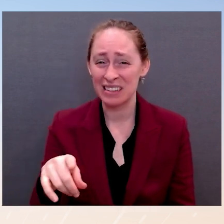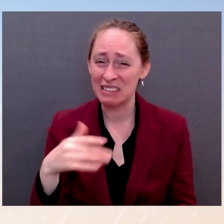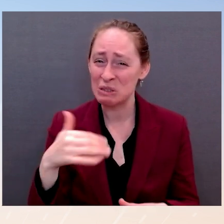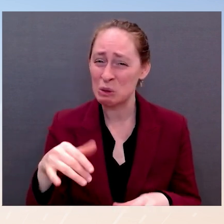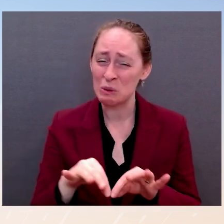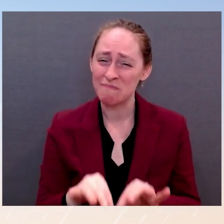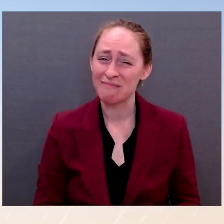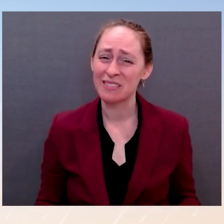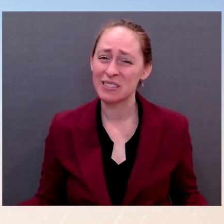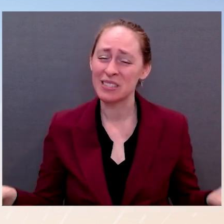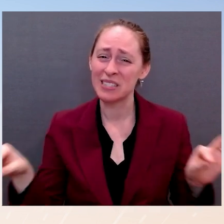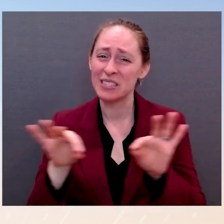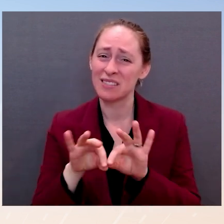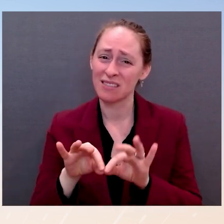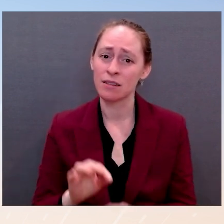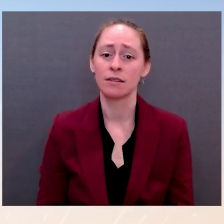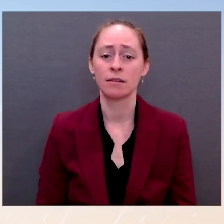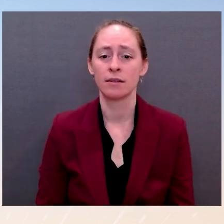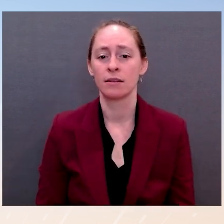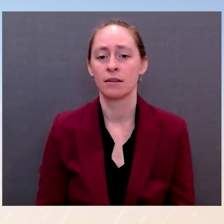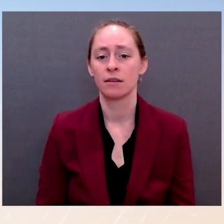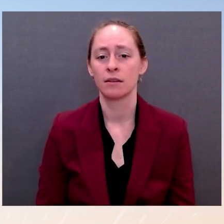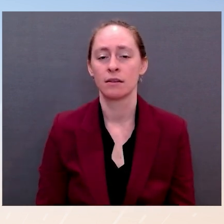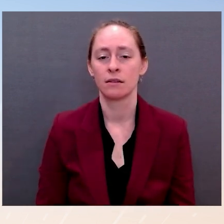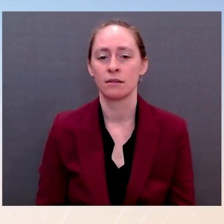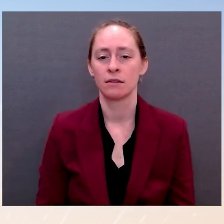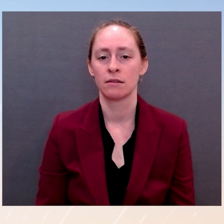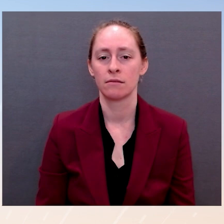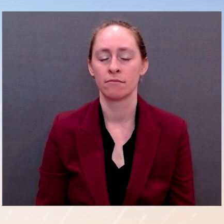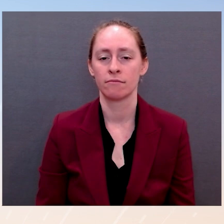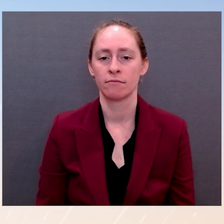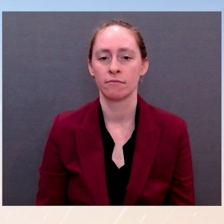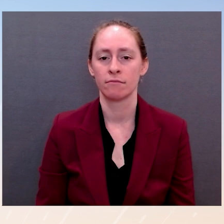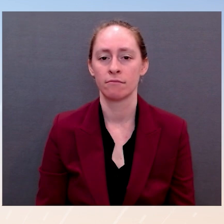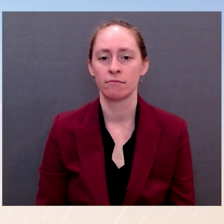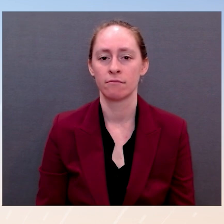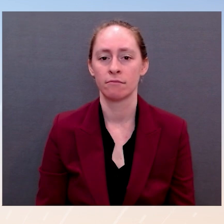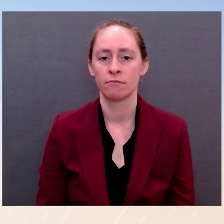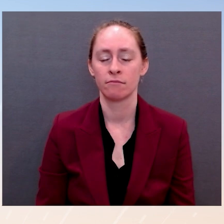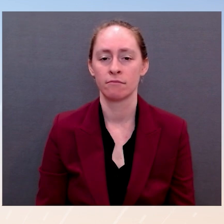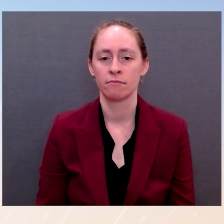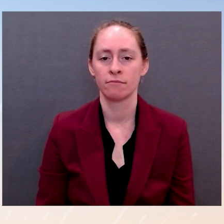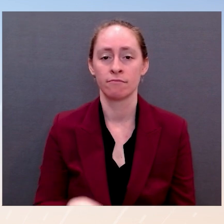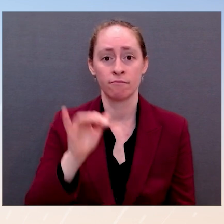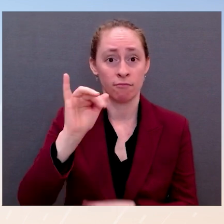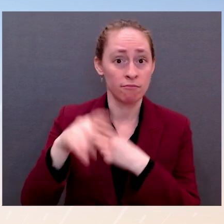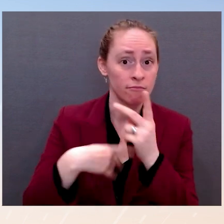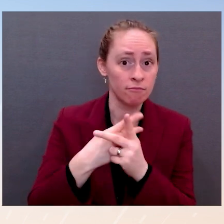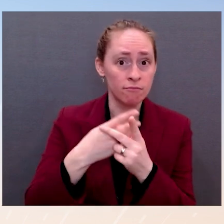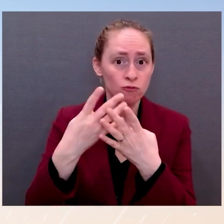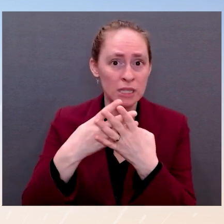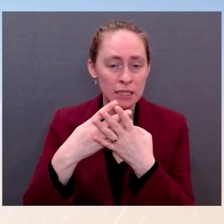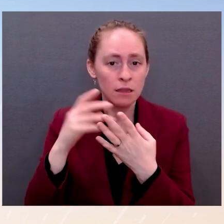But it's really worth it because if you get a colonoscopy or you do the other colorectal cancer screenings,